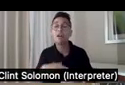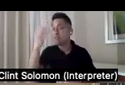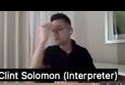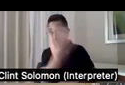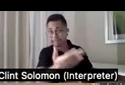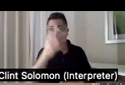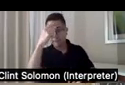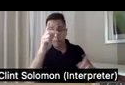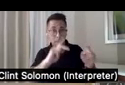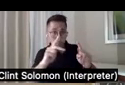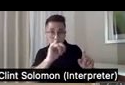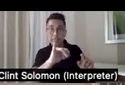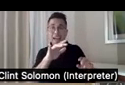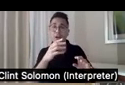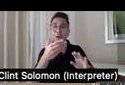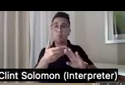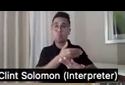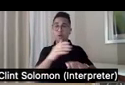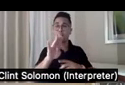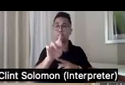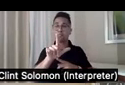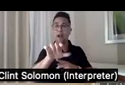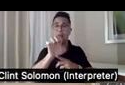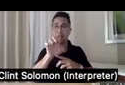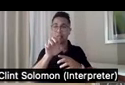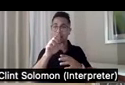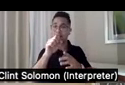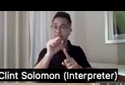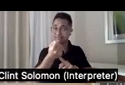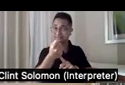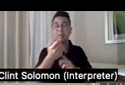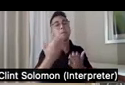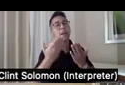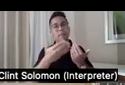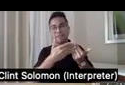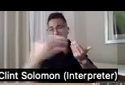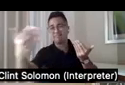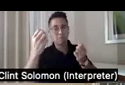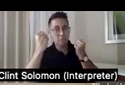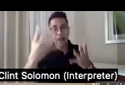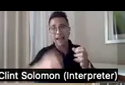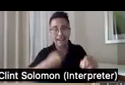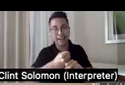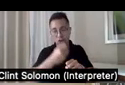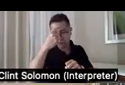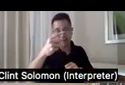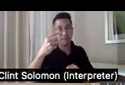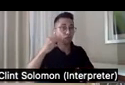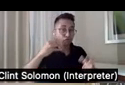pre-braille stage it might be years of receptive experiences with braille before they learn the